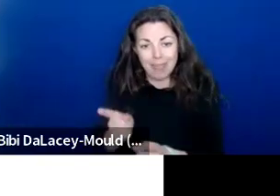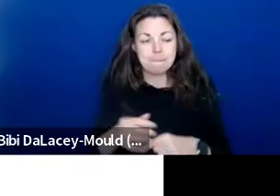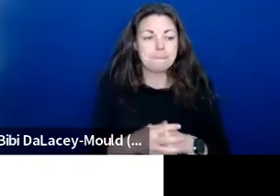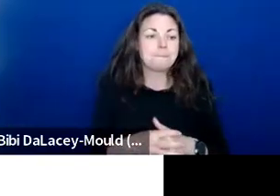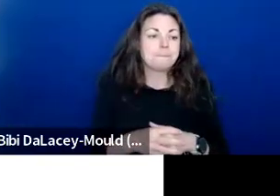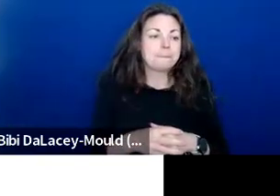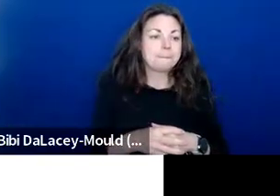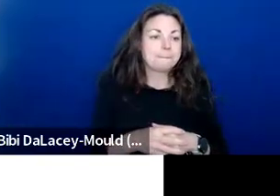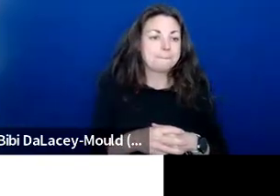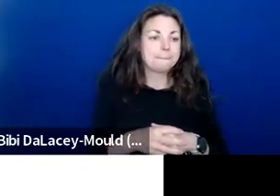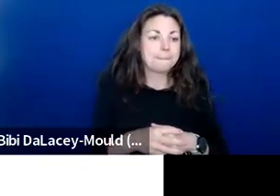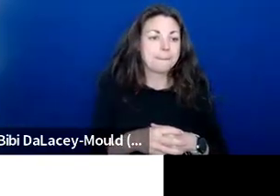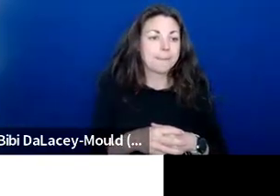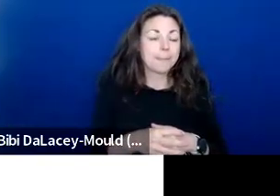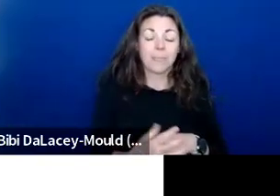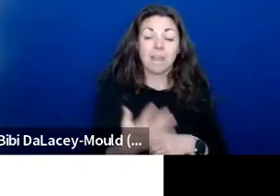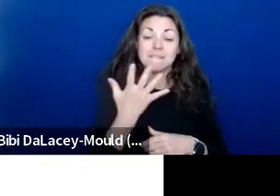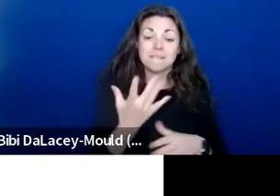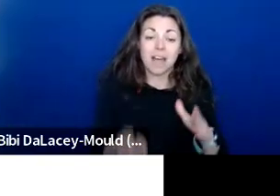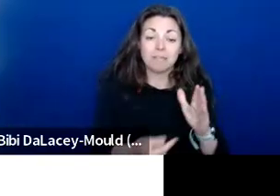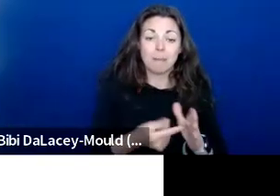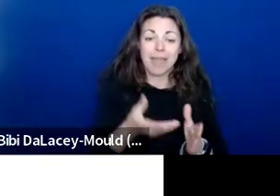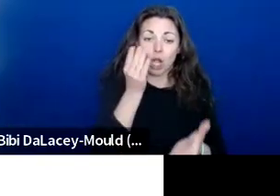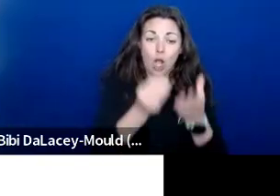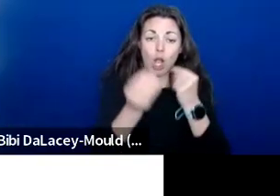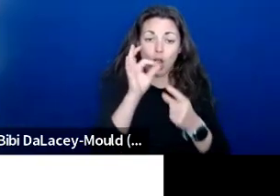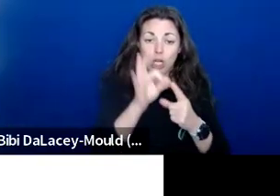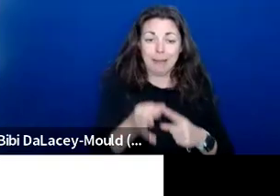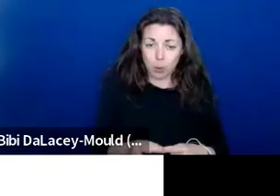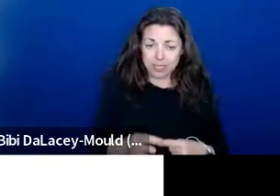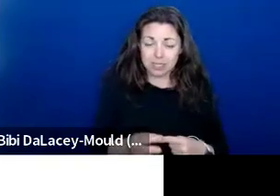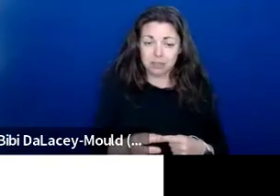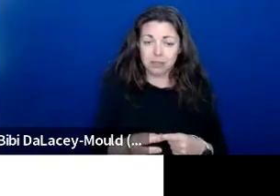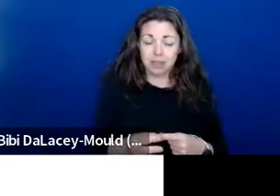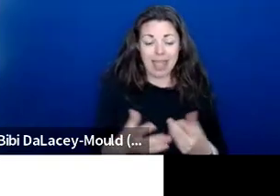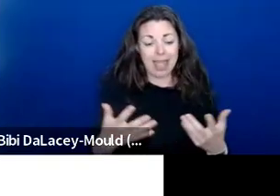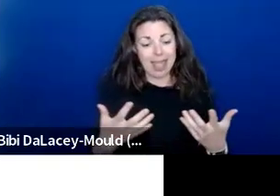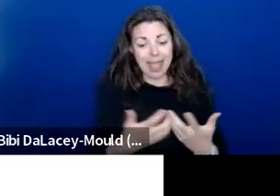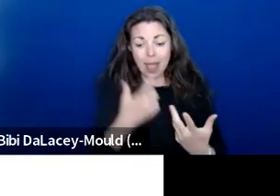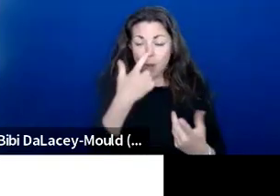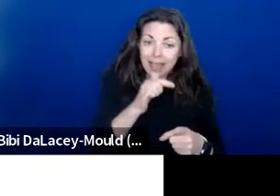And there were five main lessons that I learned in what it takes to change the higher education landscape.